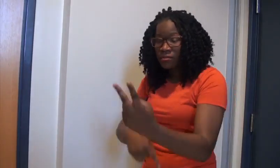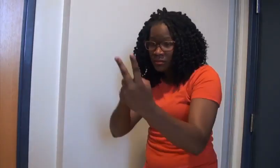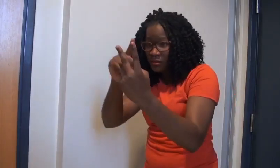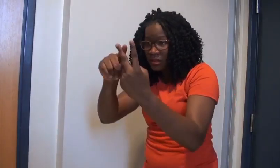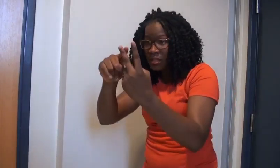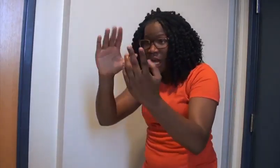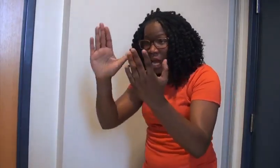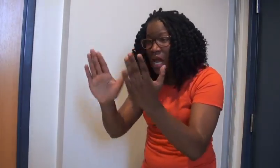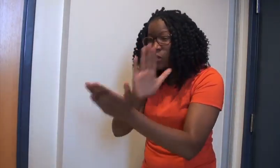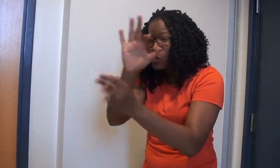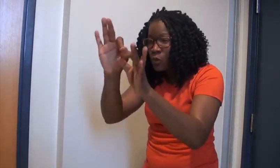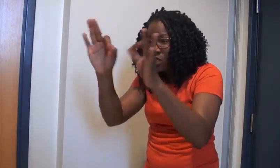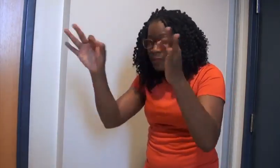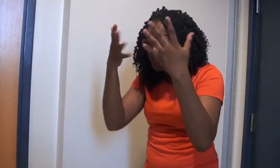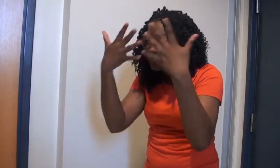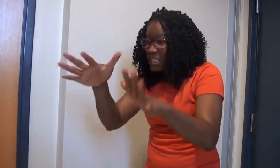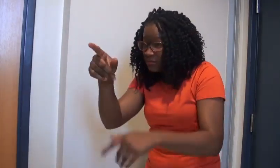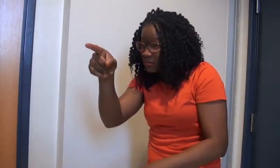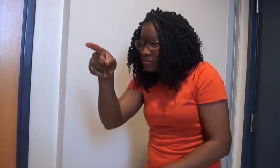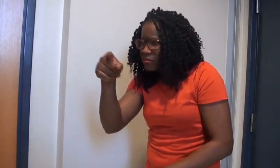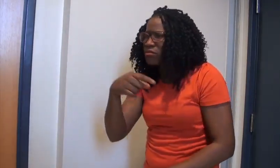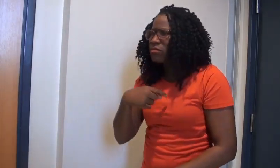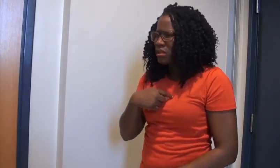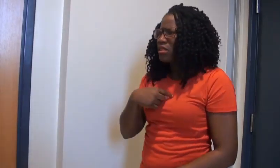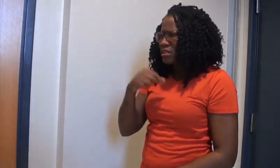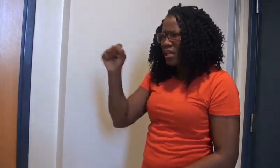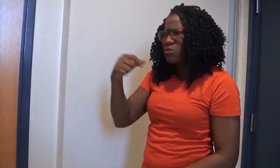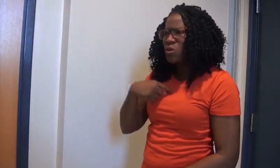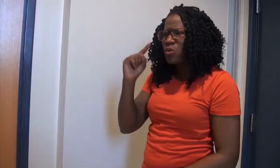and finish a college degree.